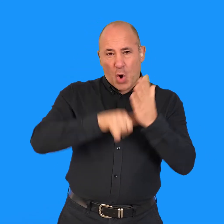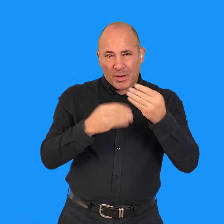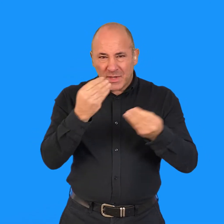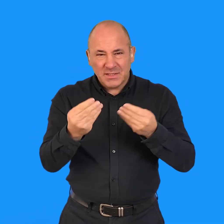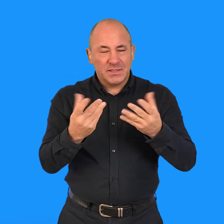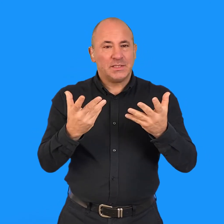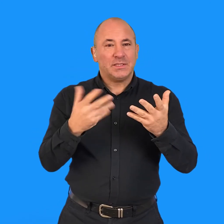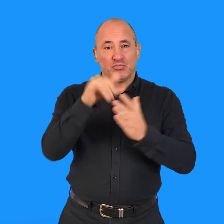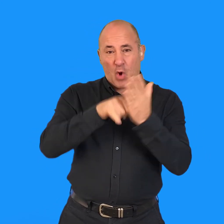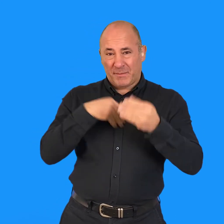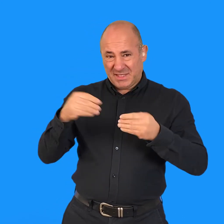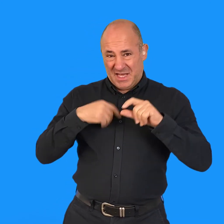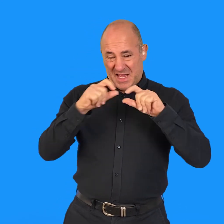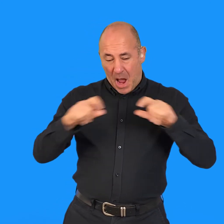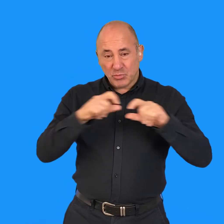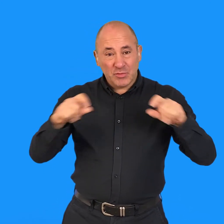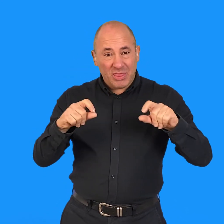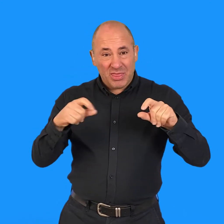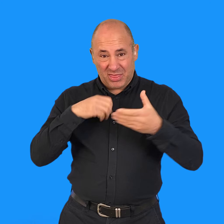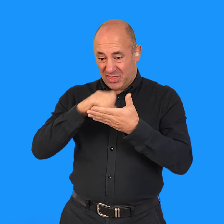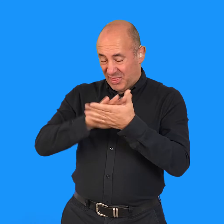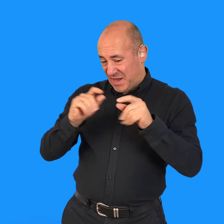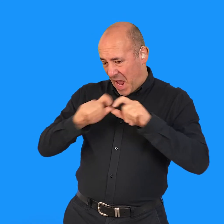We tried giving documentation,